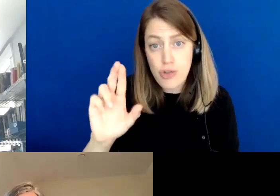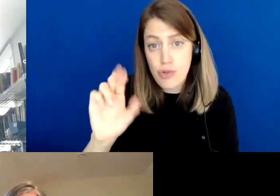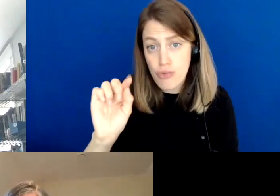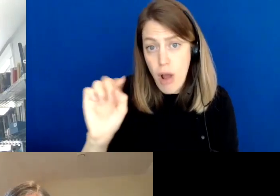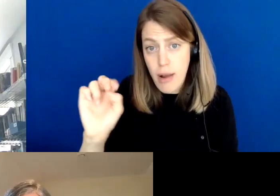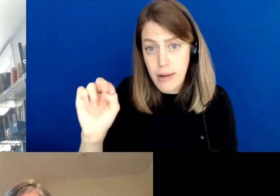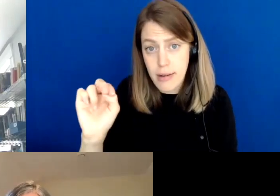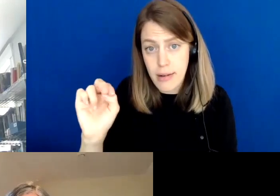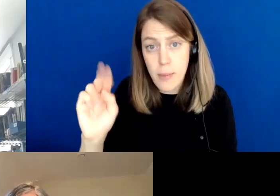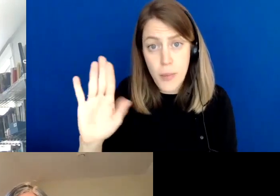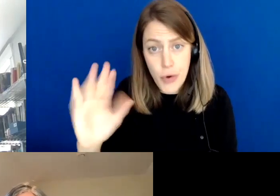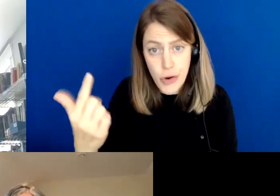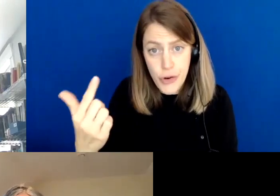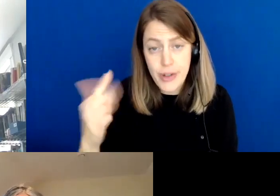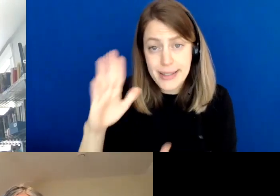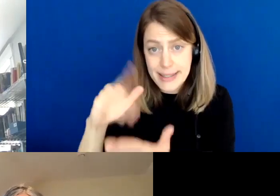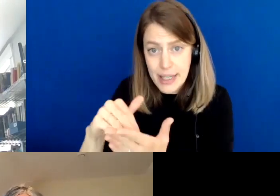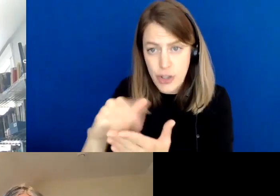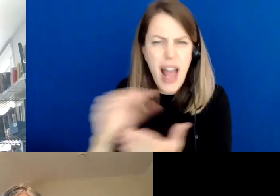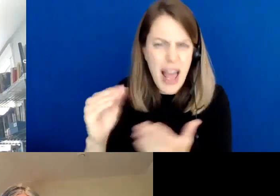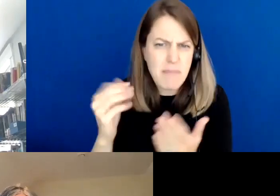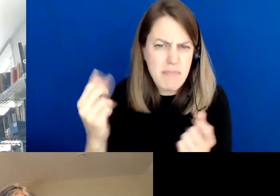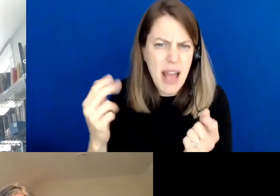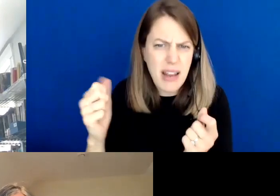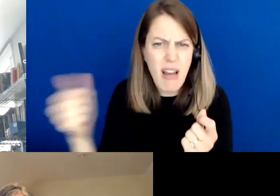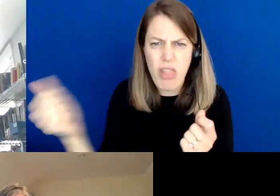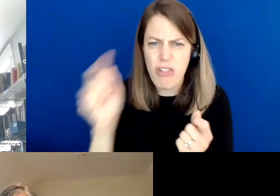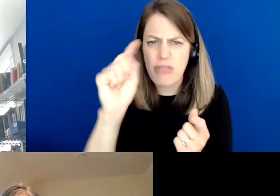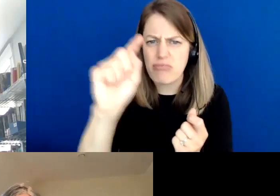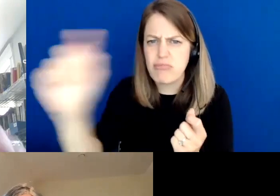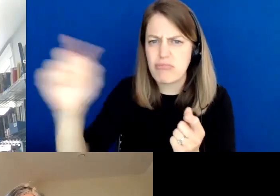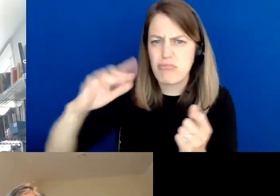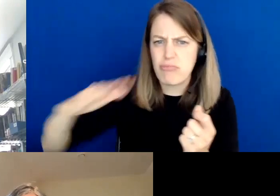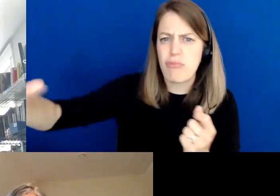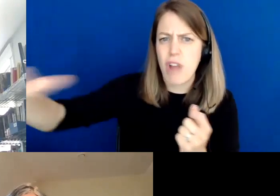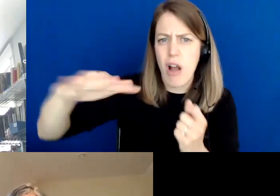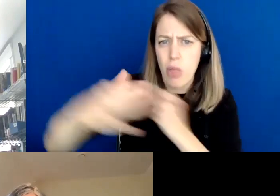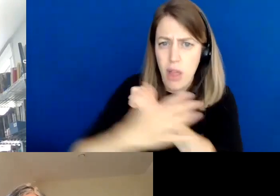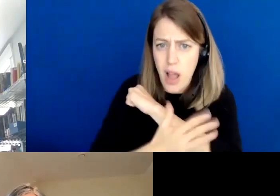adequate supports and services, were somehow